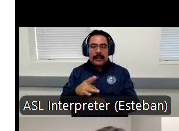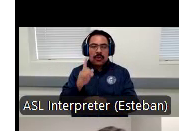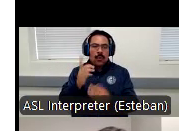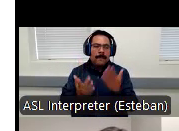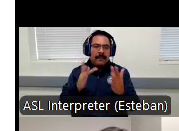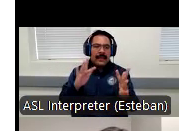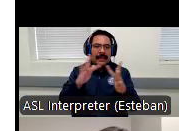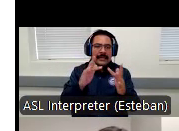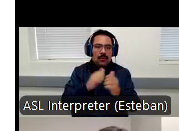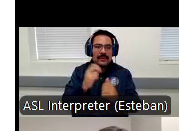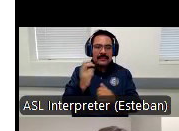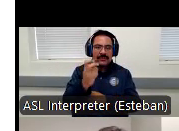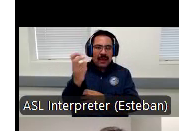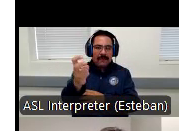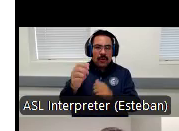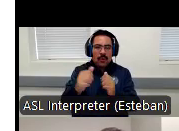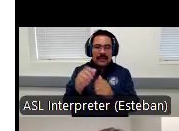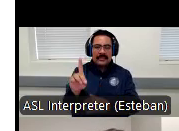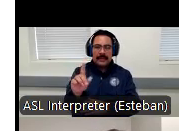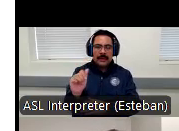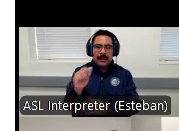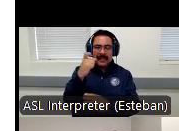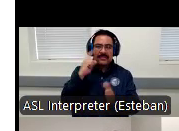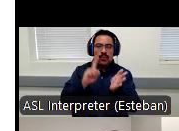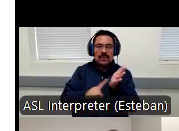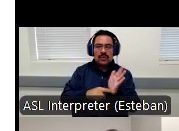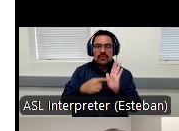with a traveler with a disability, because research shows that people with disabilities